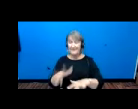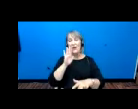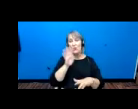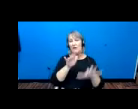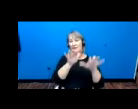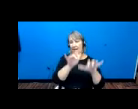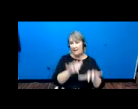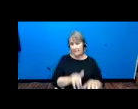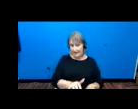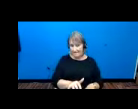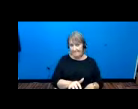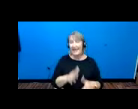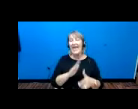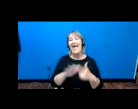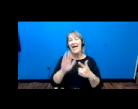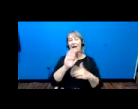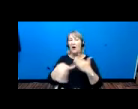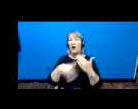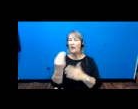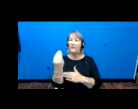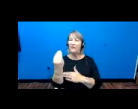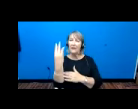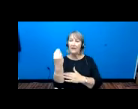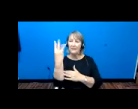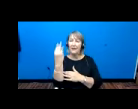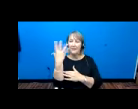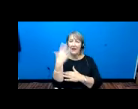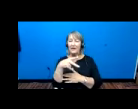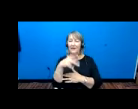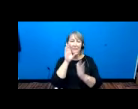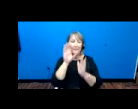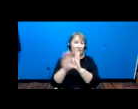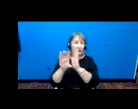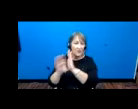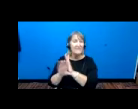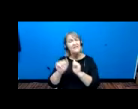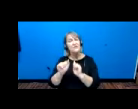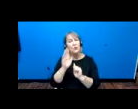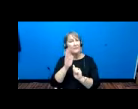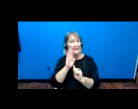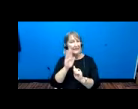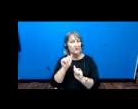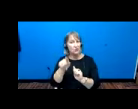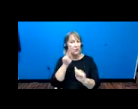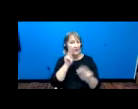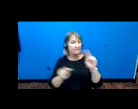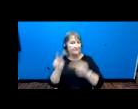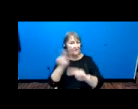and accessible PowerPoint will be made available to anyone that needs it to view the recording in the archives, and also just to share it